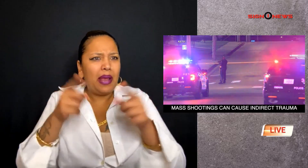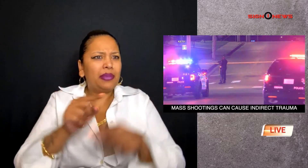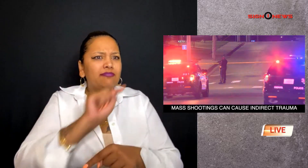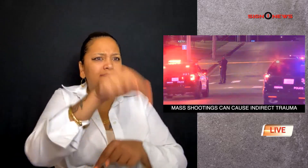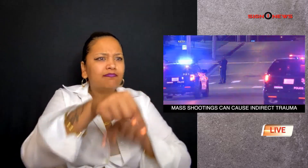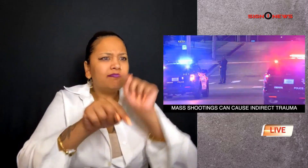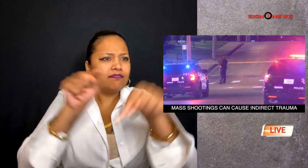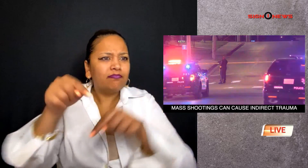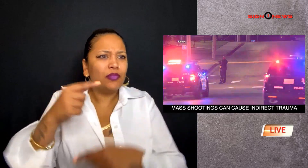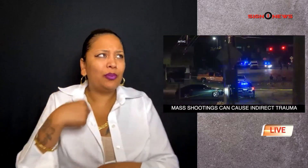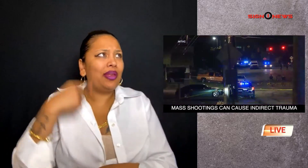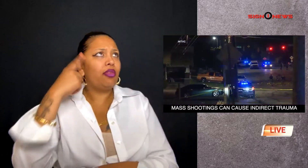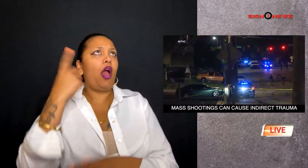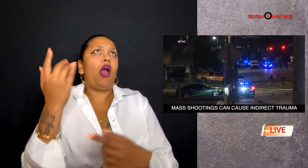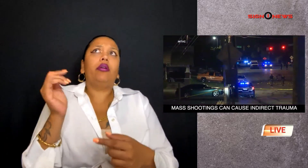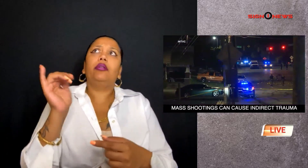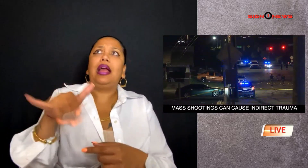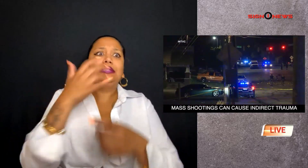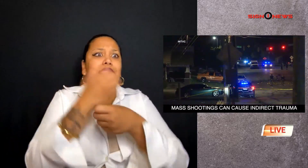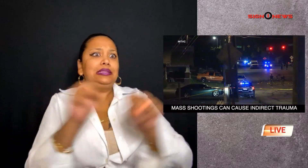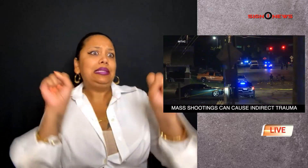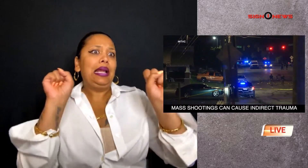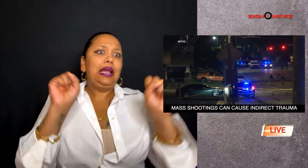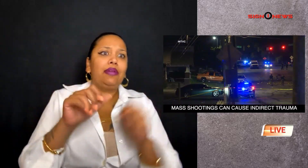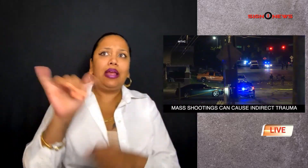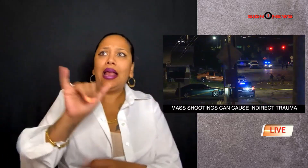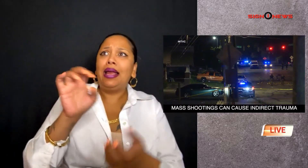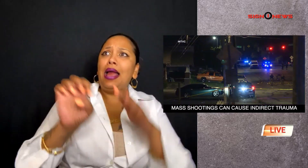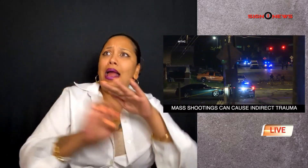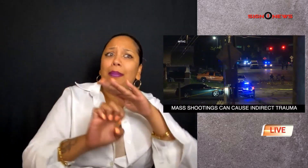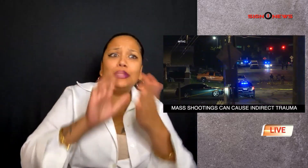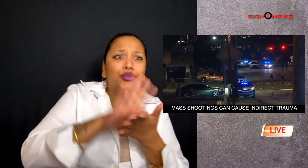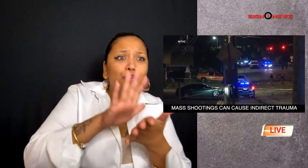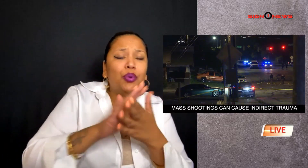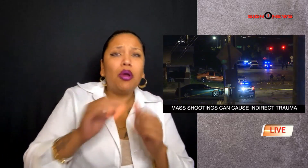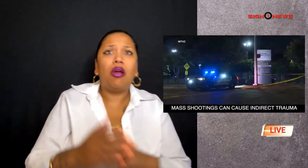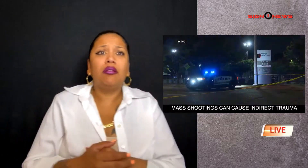and many of the shootings have happened in places that we think of as safe like an elementary